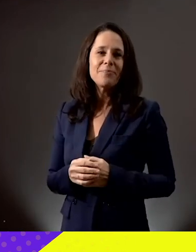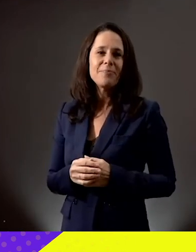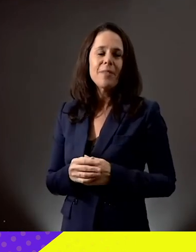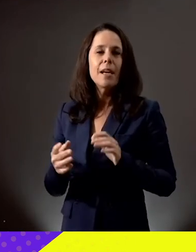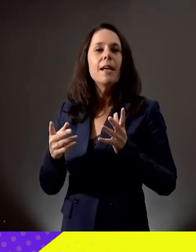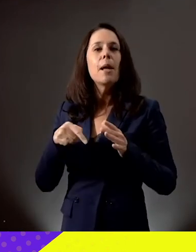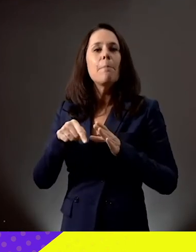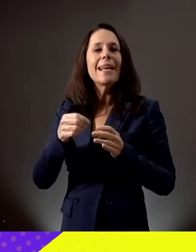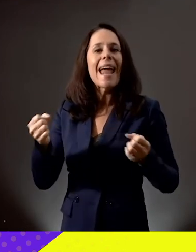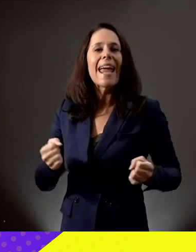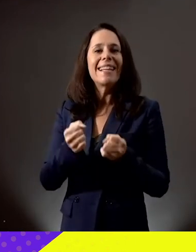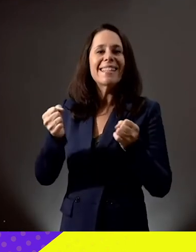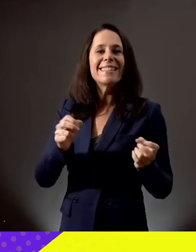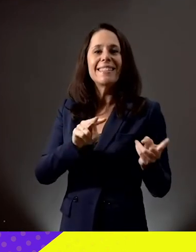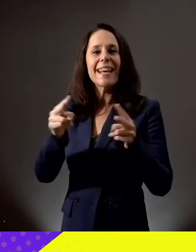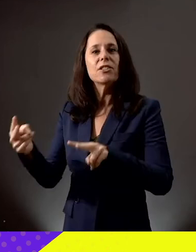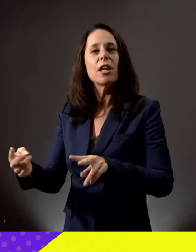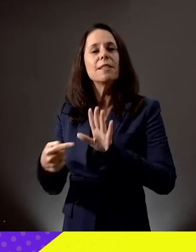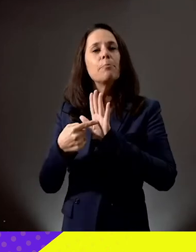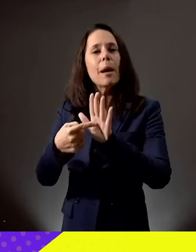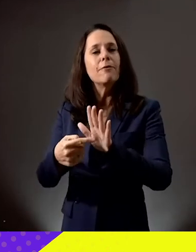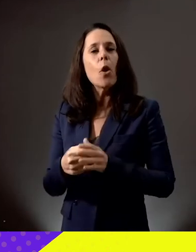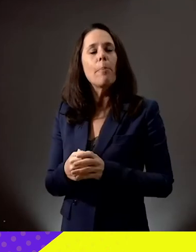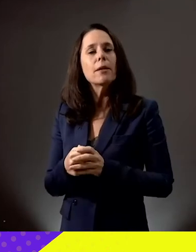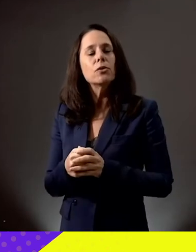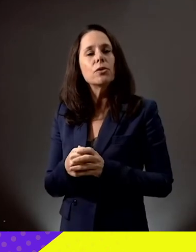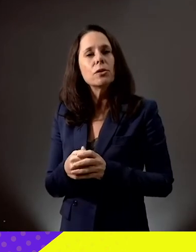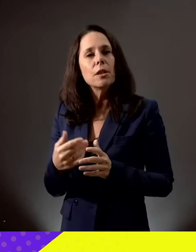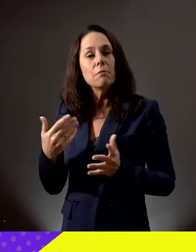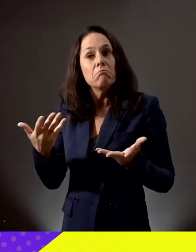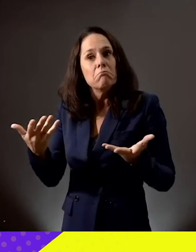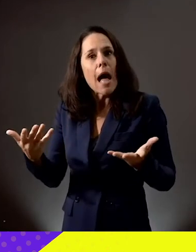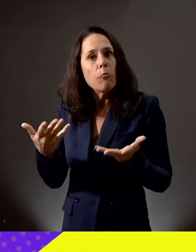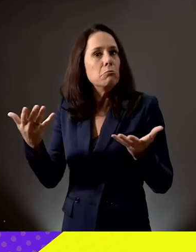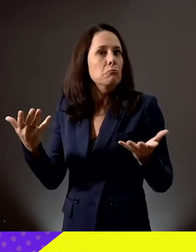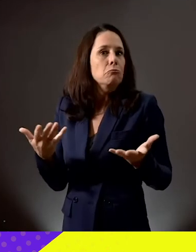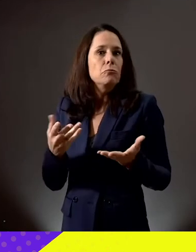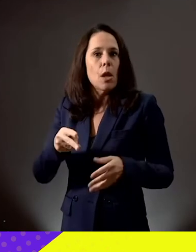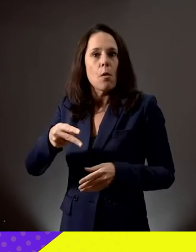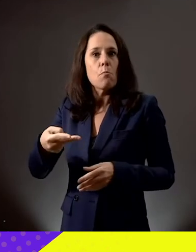Think, for example, of solar panel technicians...